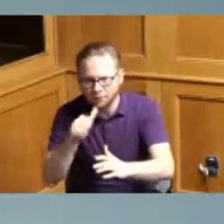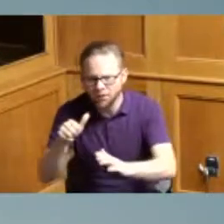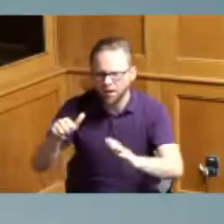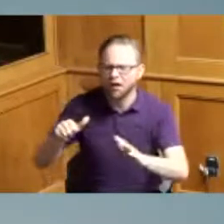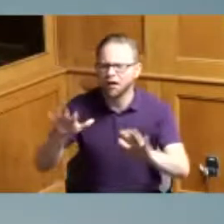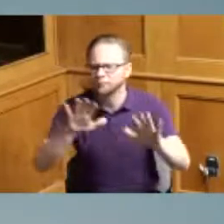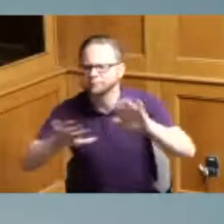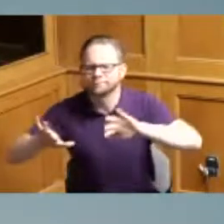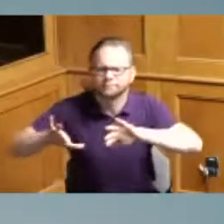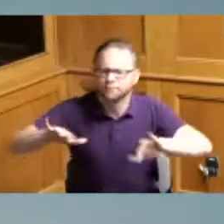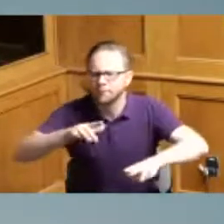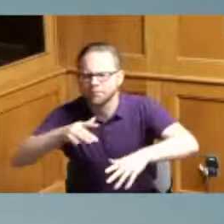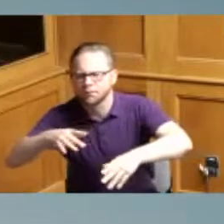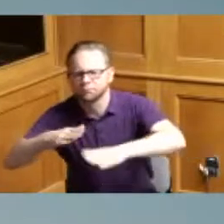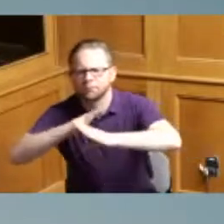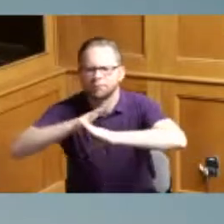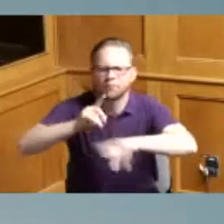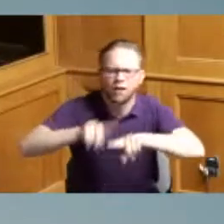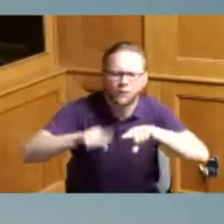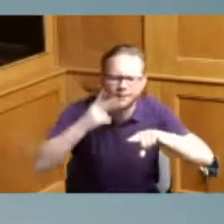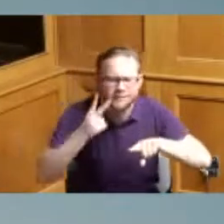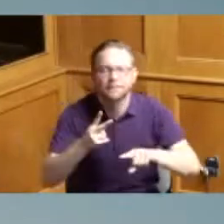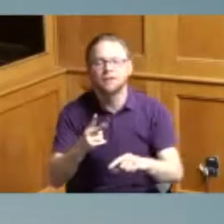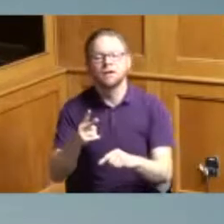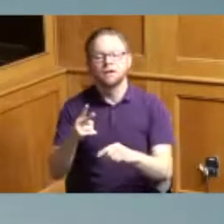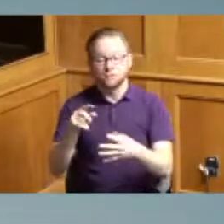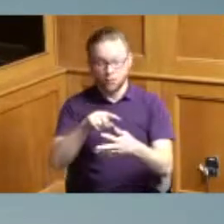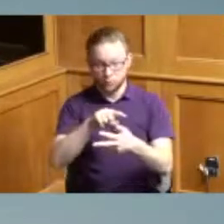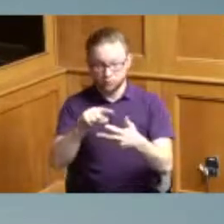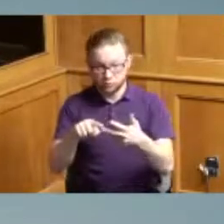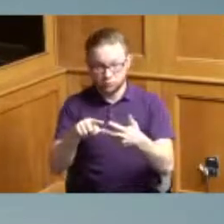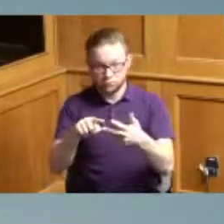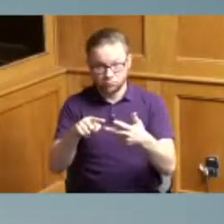once we can get those major pillars addressed I'm hoping that by the end of the week we'll we'll be